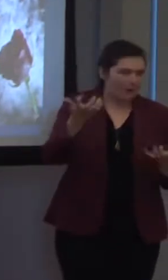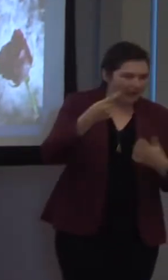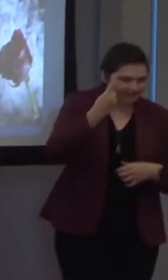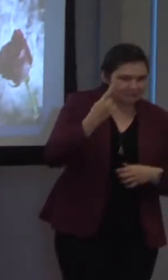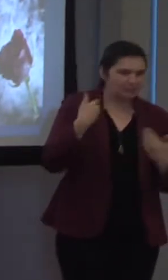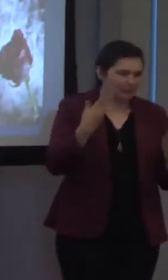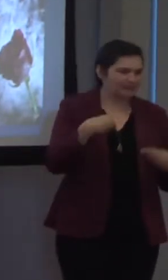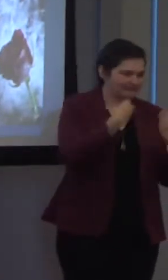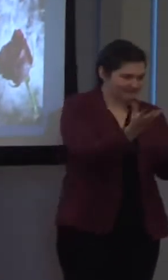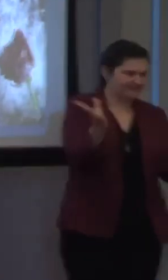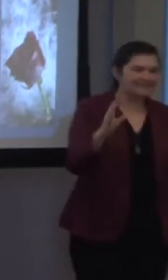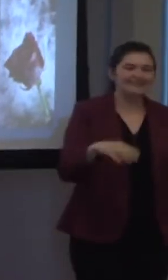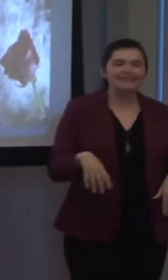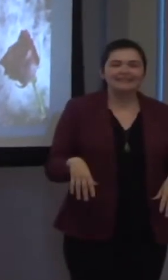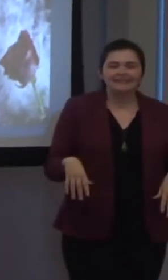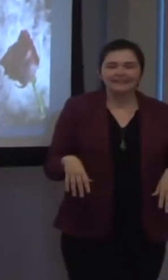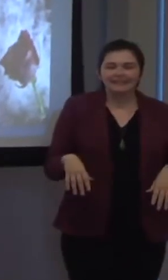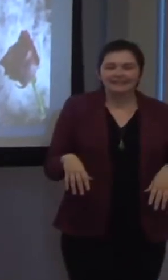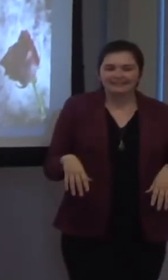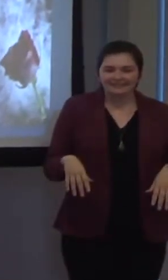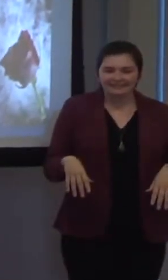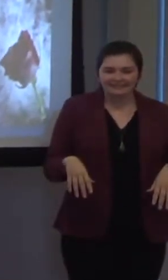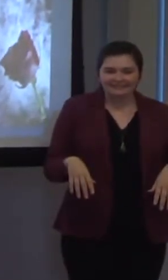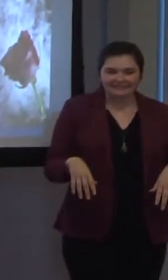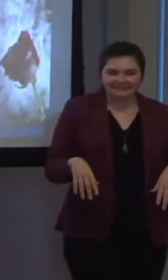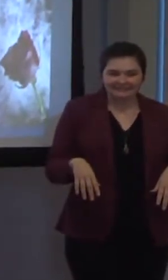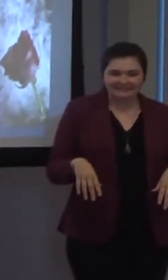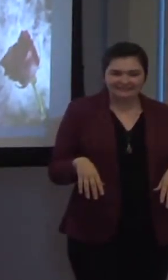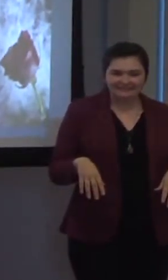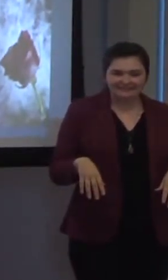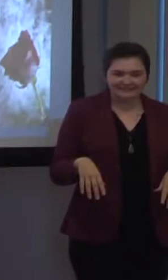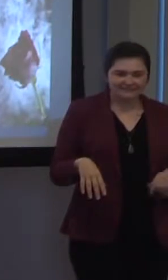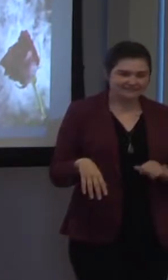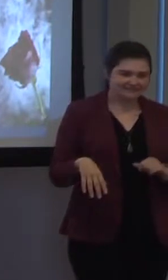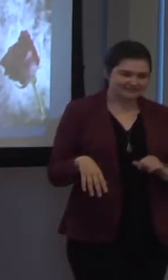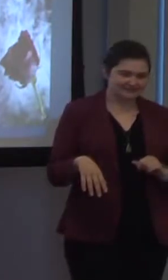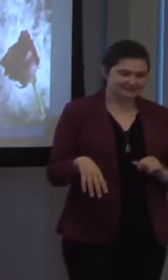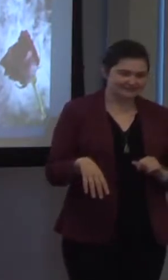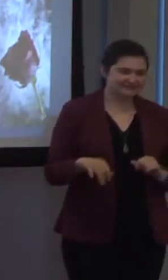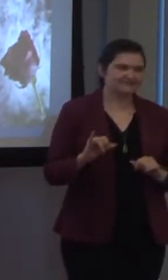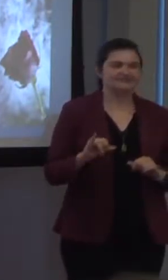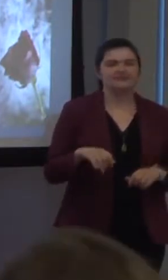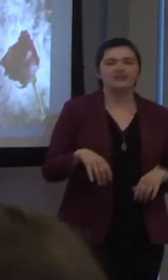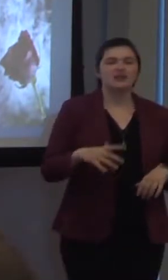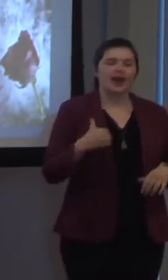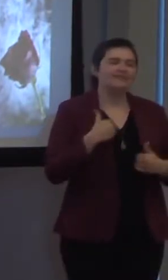But we did expand that to have, because there's so many different dietary restrictions,